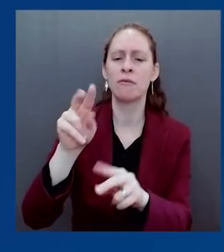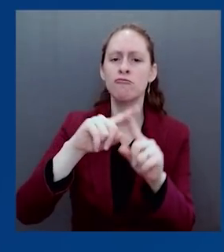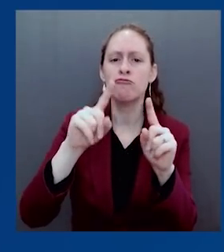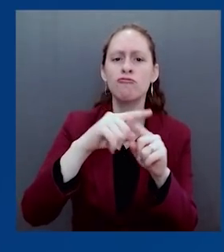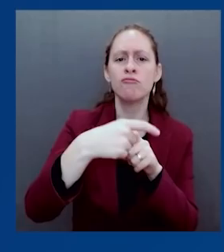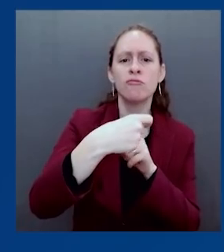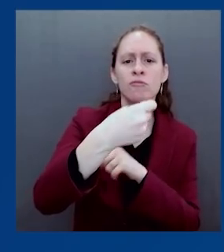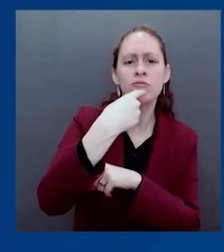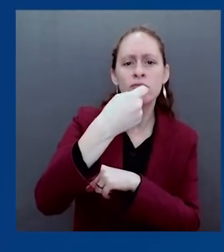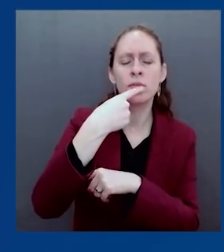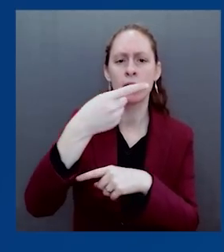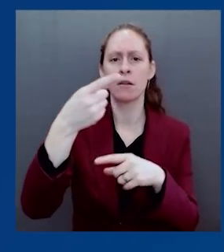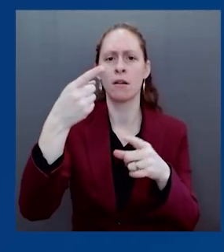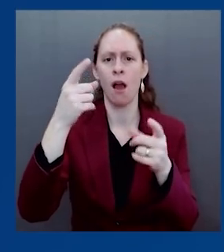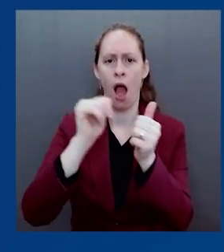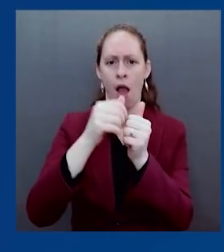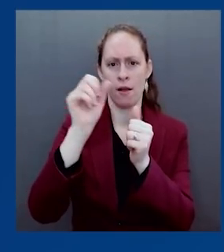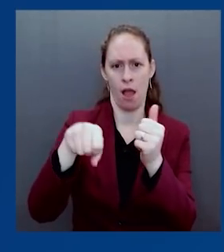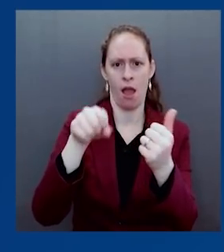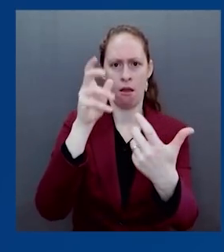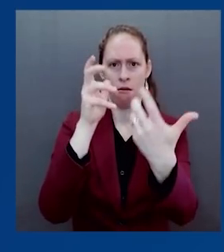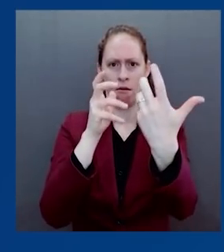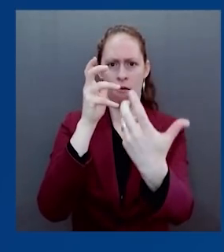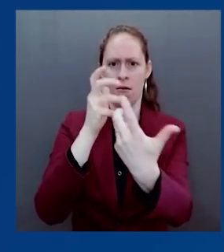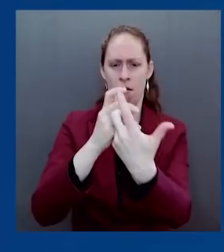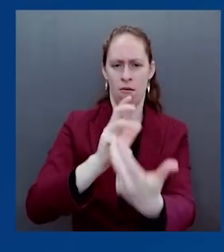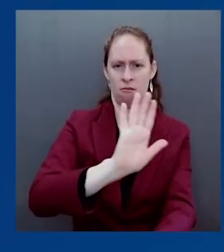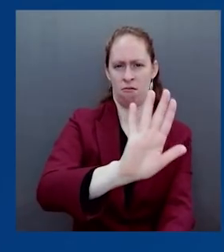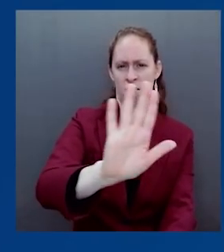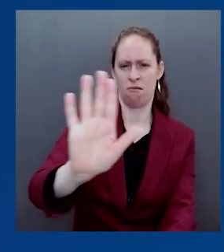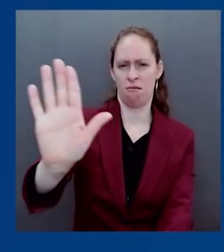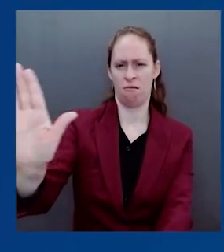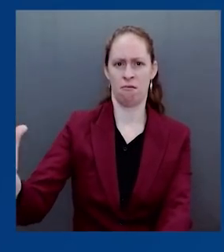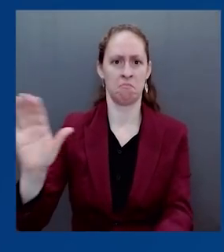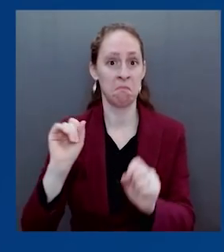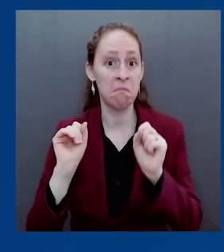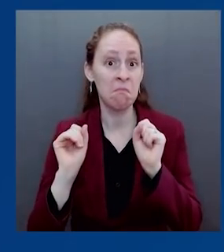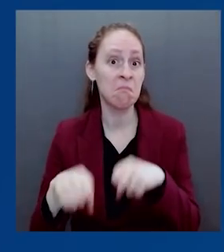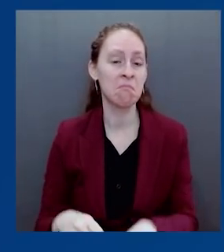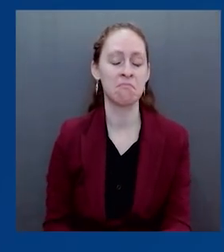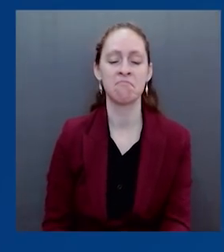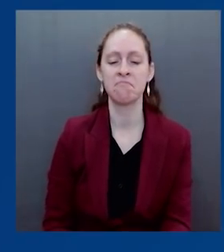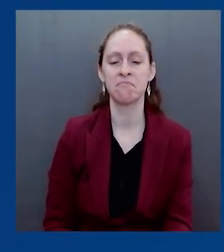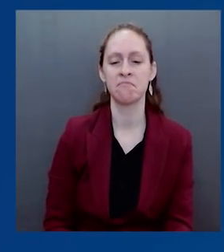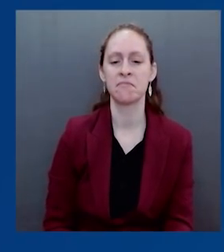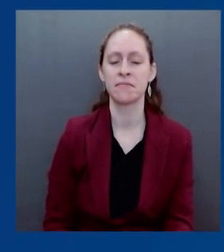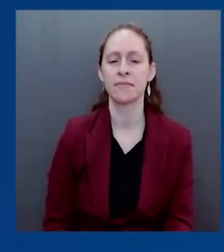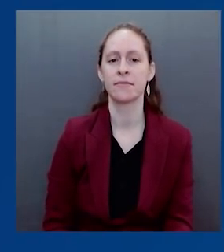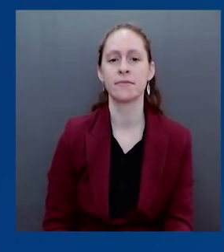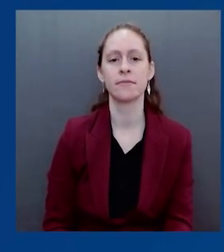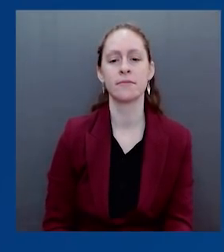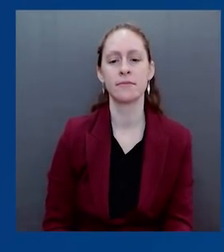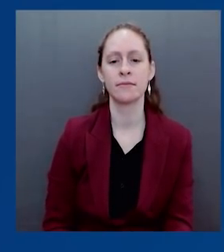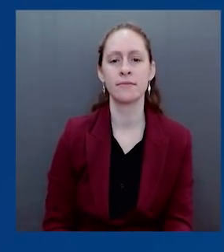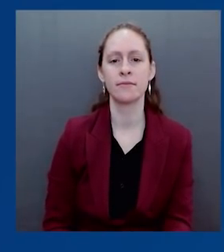Next slide. There is a program which we started early on called the Accelerated COVID-19